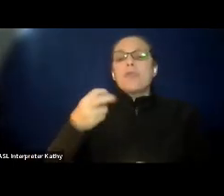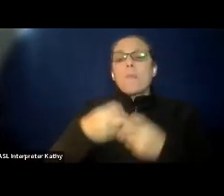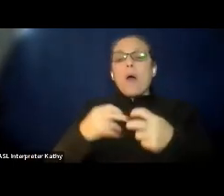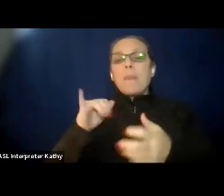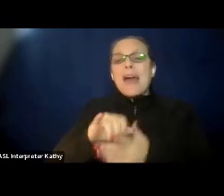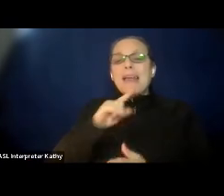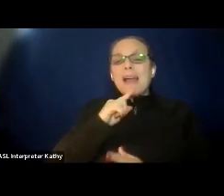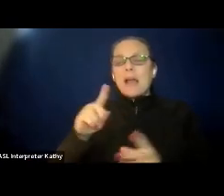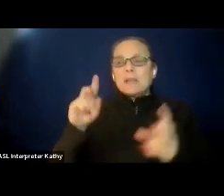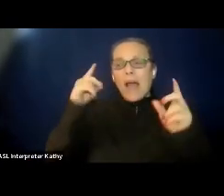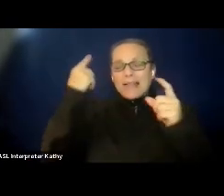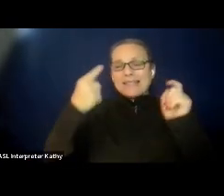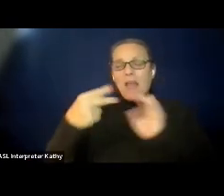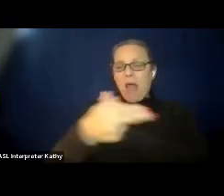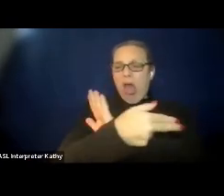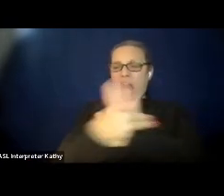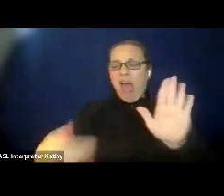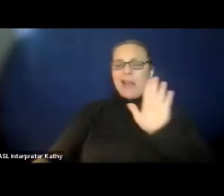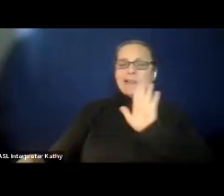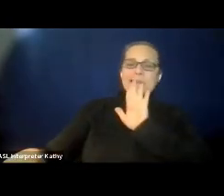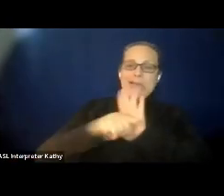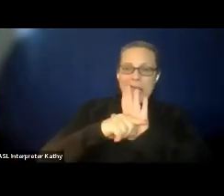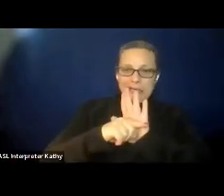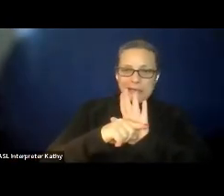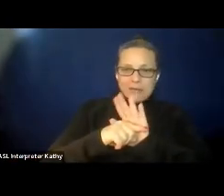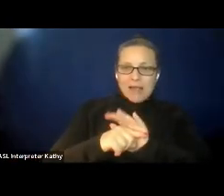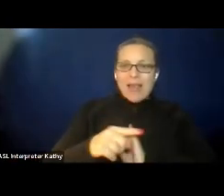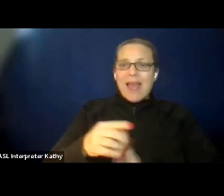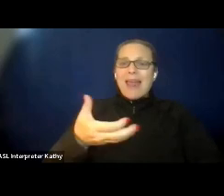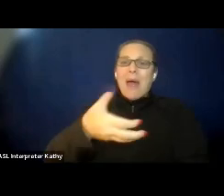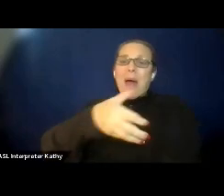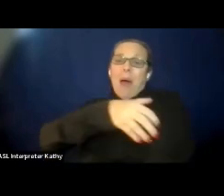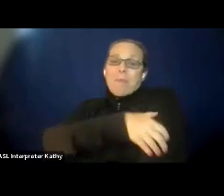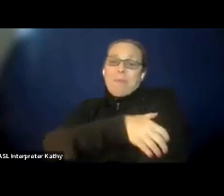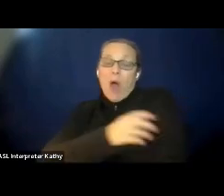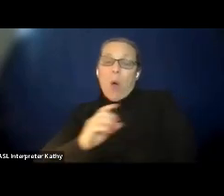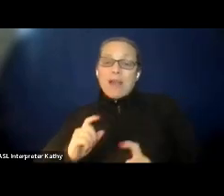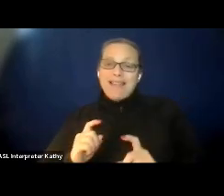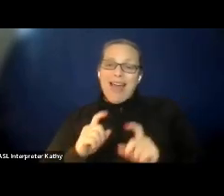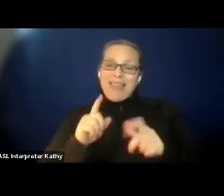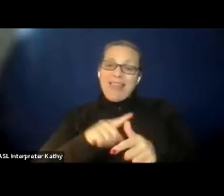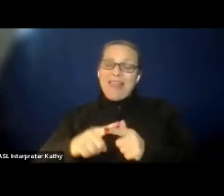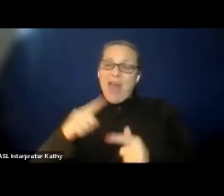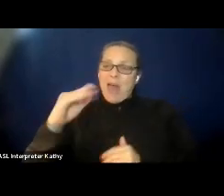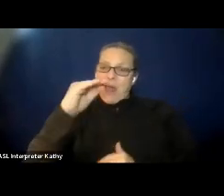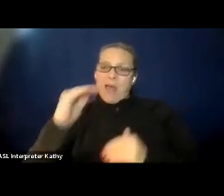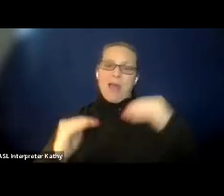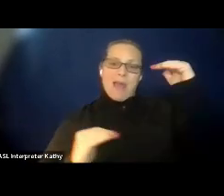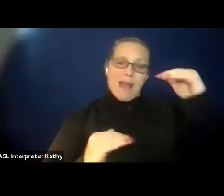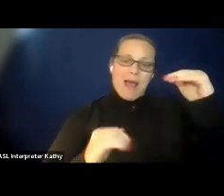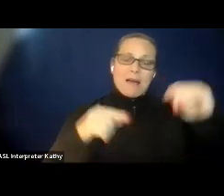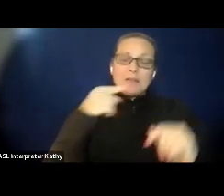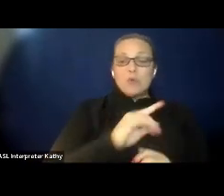disability is that disability becomes a problem that is inherently negative and